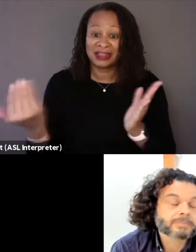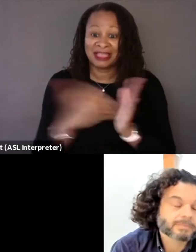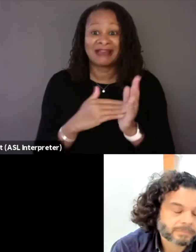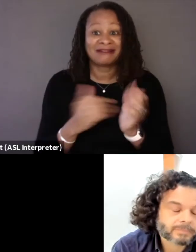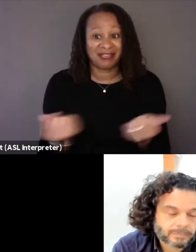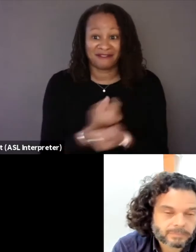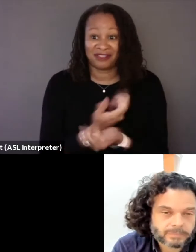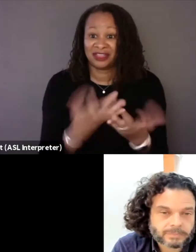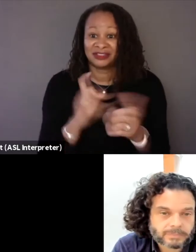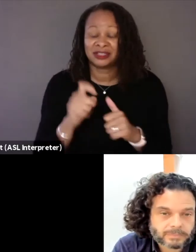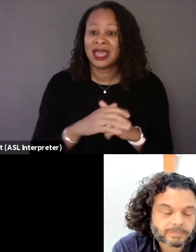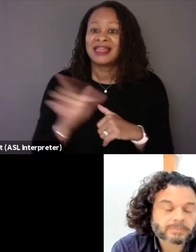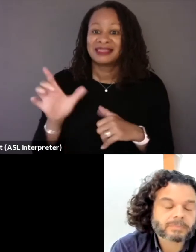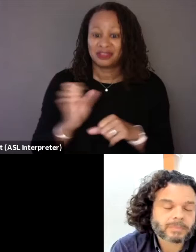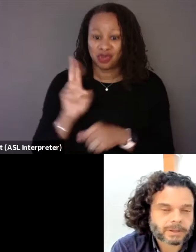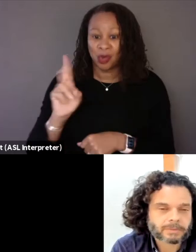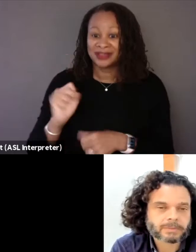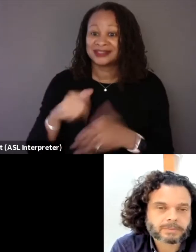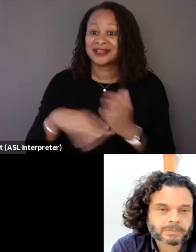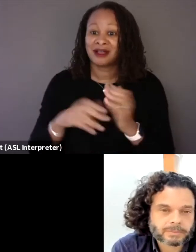They, they made it hard for you, but you're like, no.